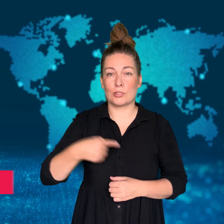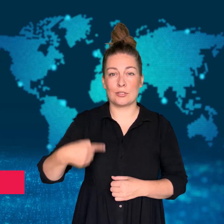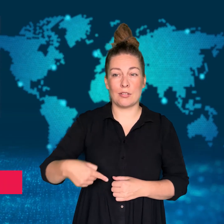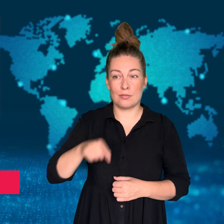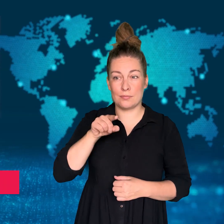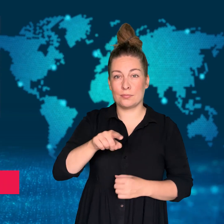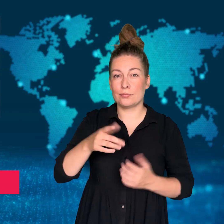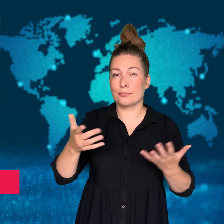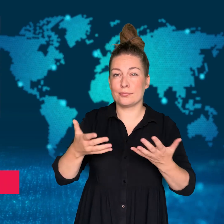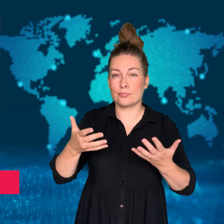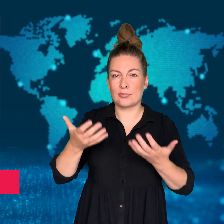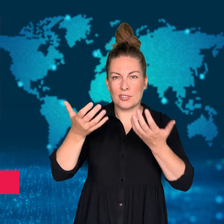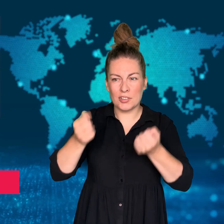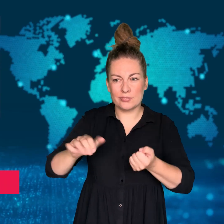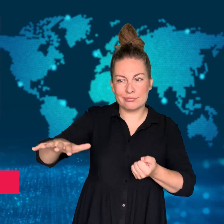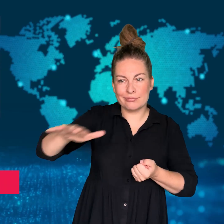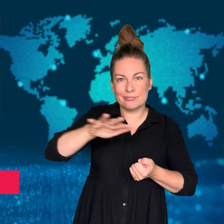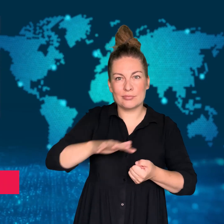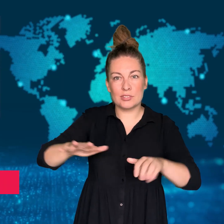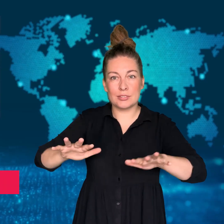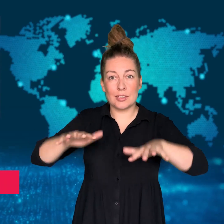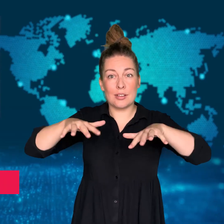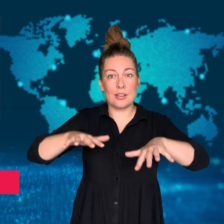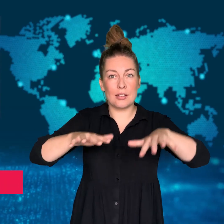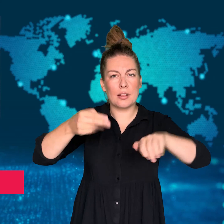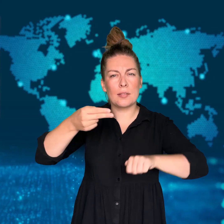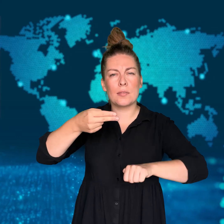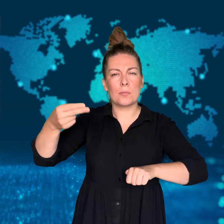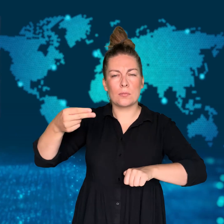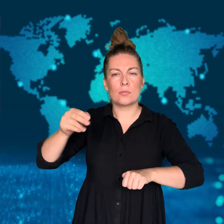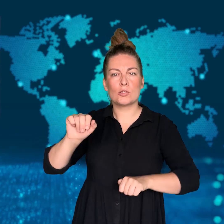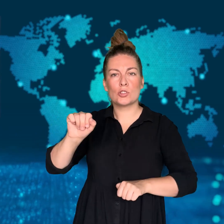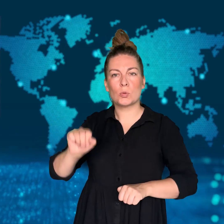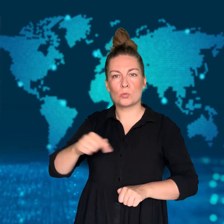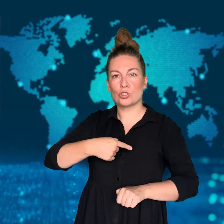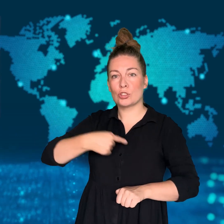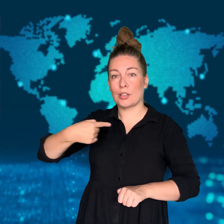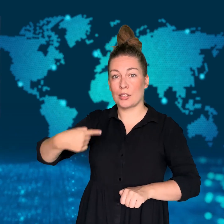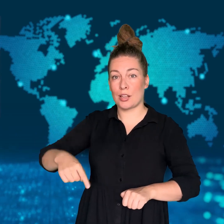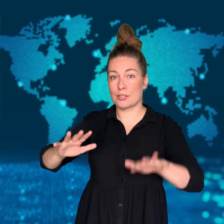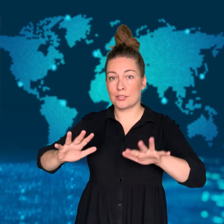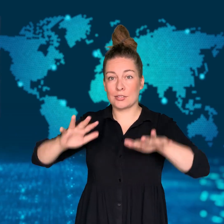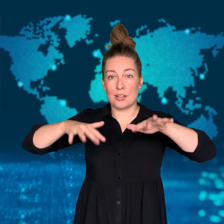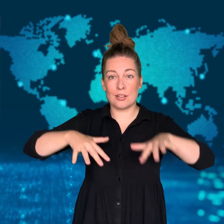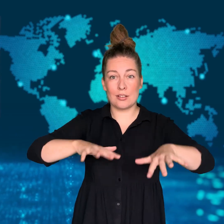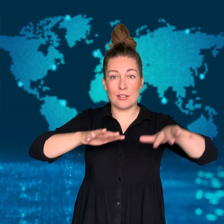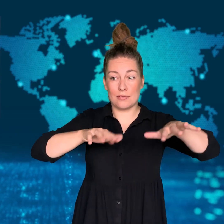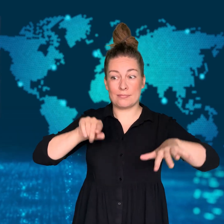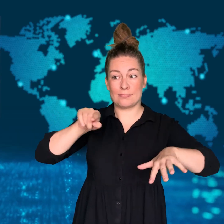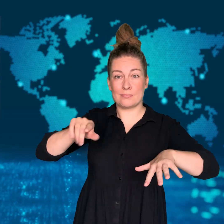[MONIKA]: China installed a floating barrier in the South China Sea.